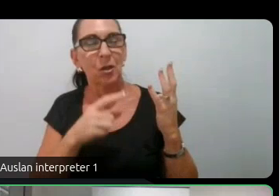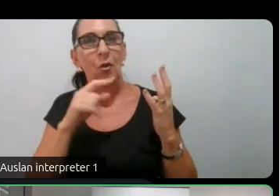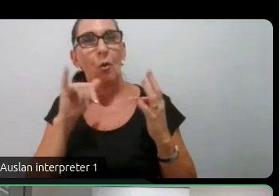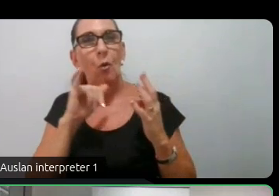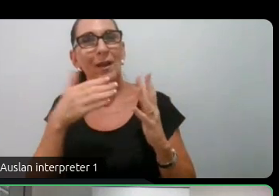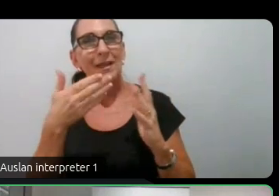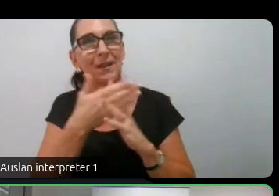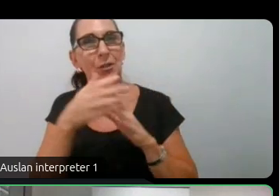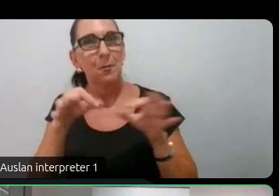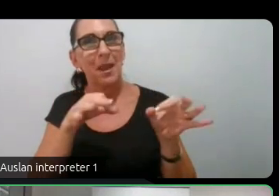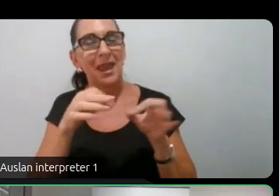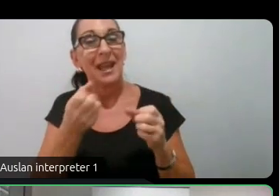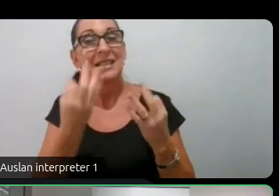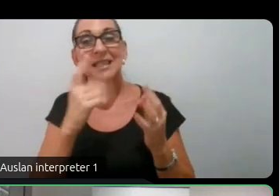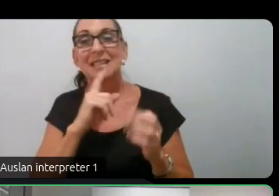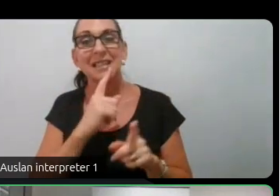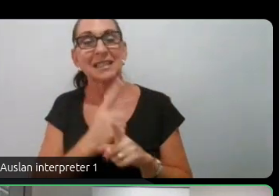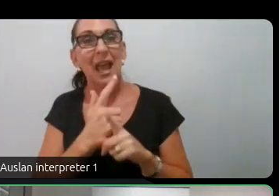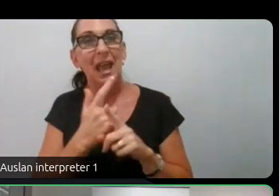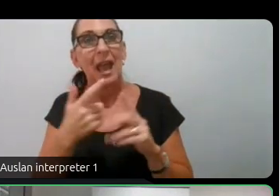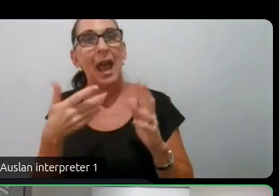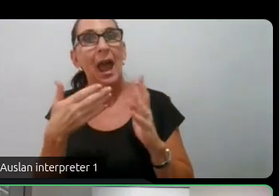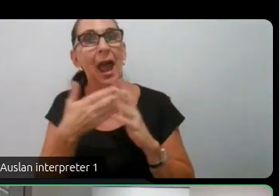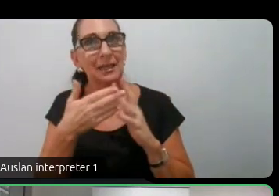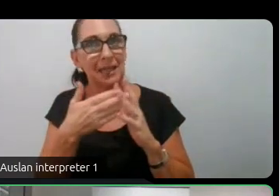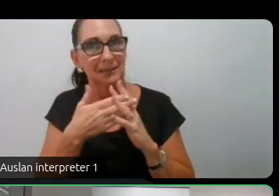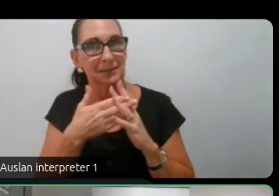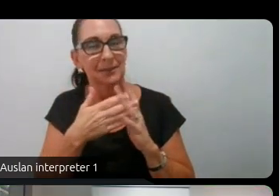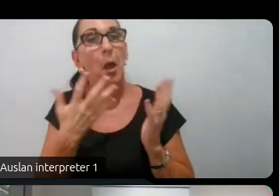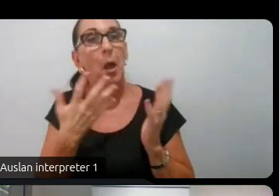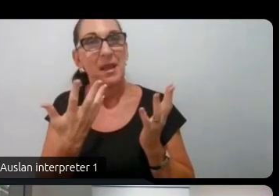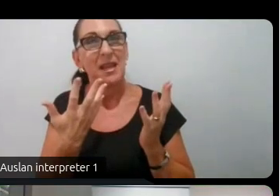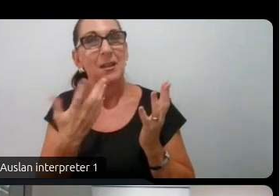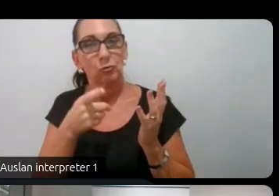is room to consider additional impairments when you're doing support funding. Again,